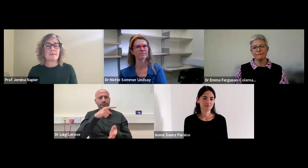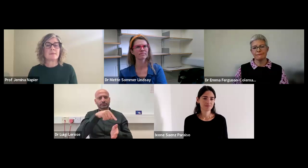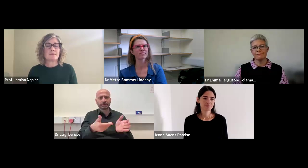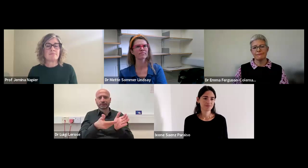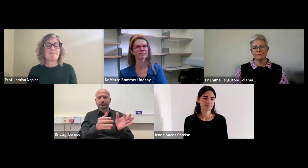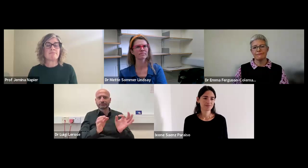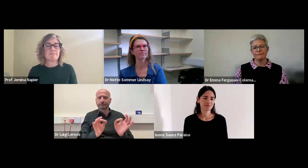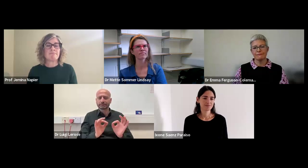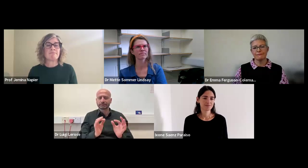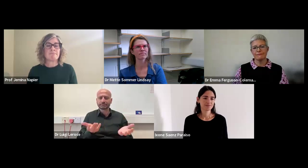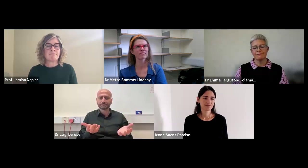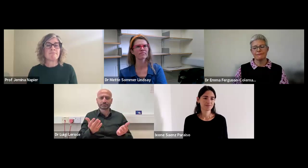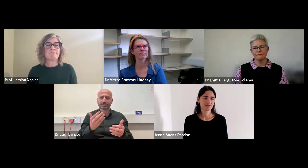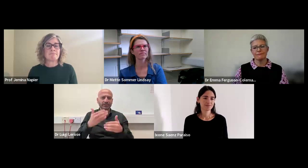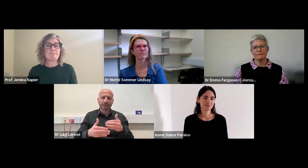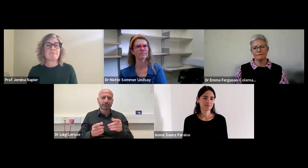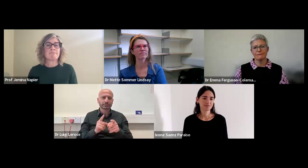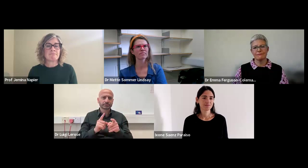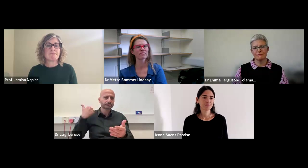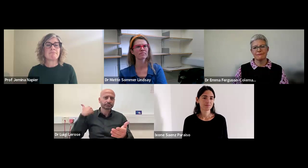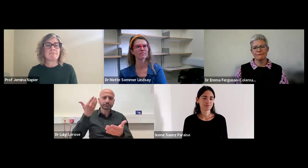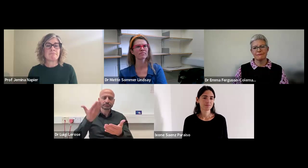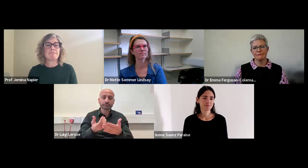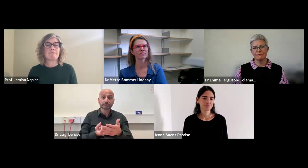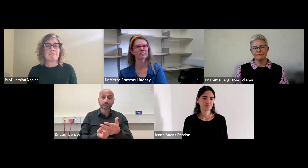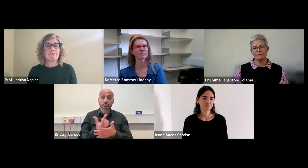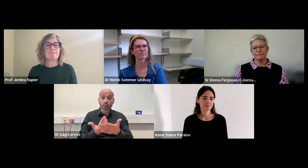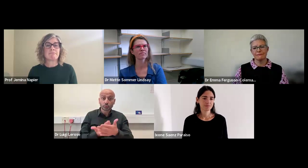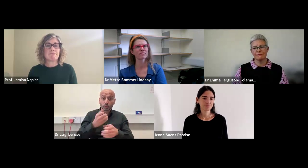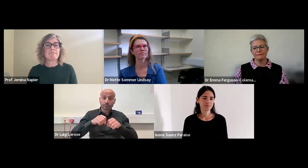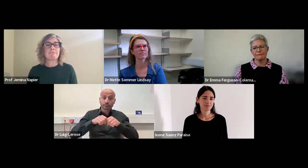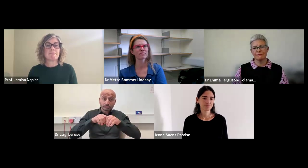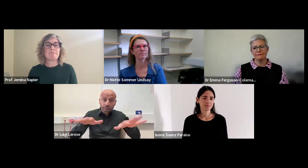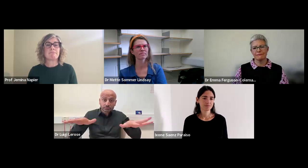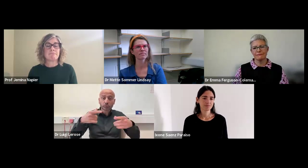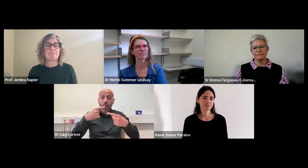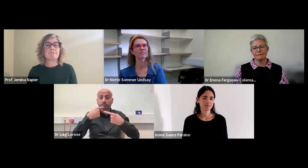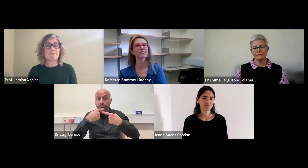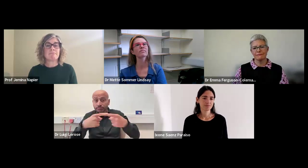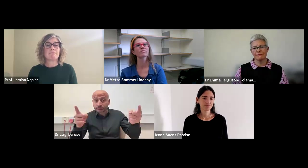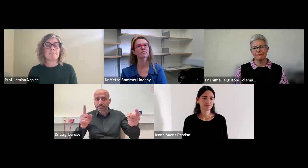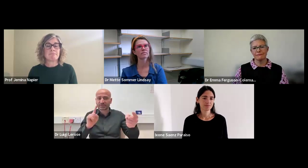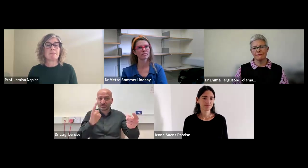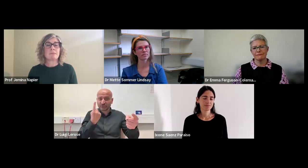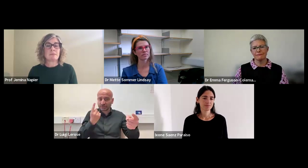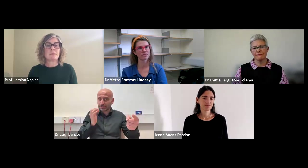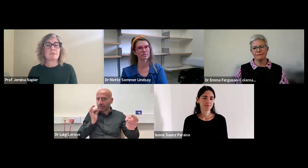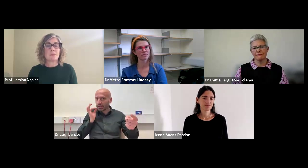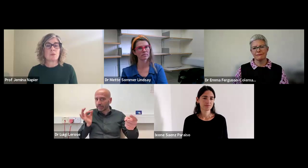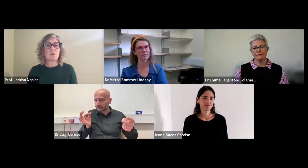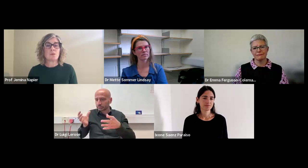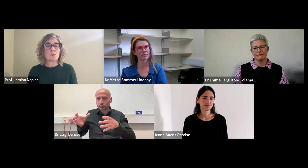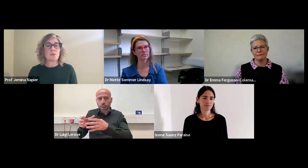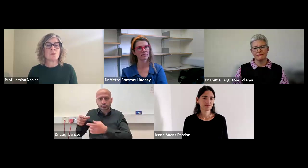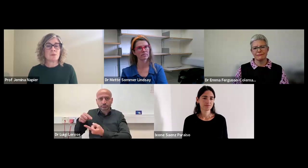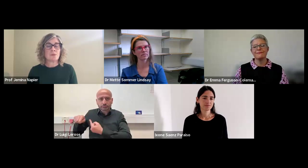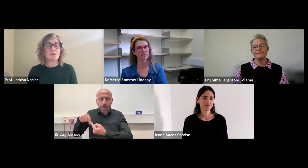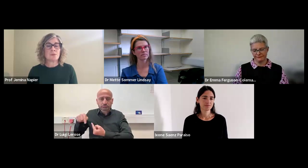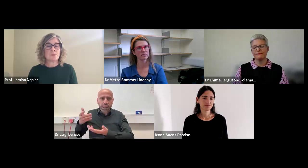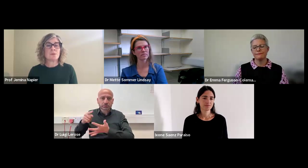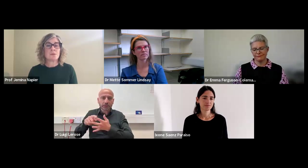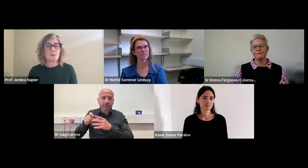having to do all the extra work in order to fit in to that picture. And I think that in terms of